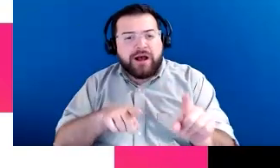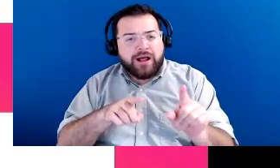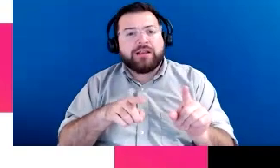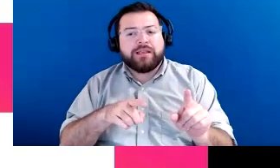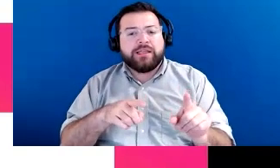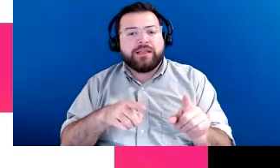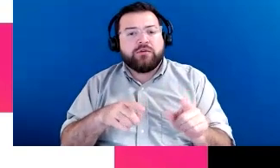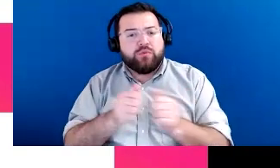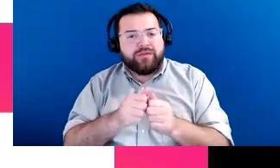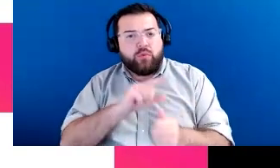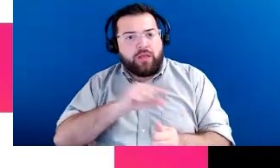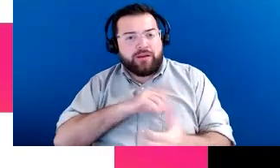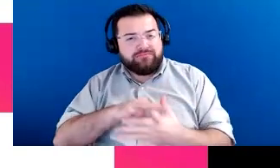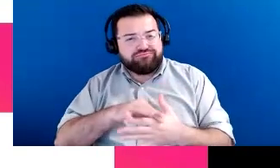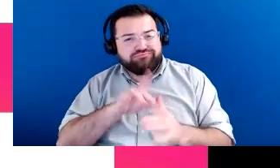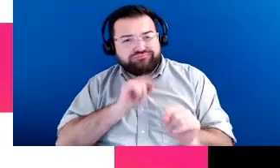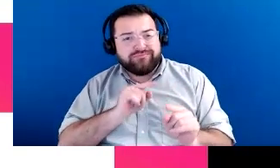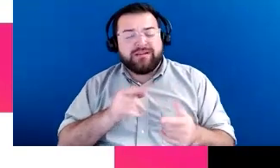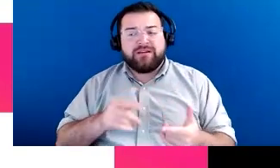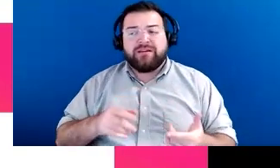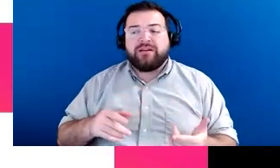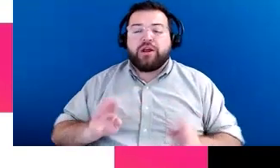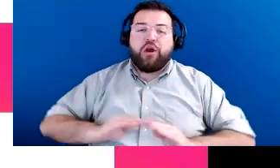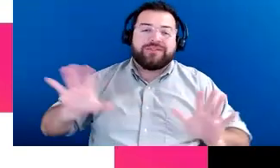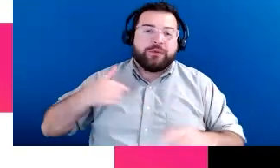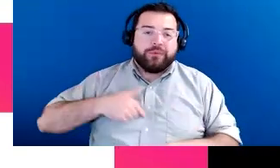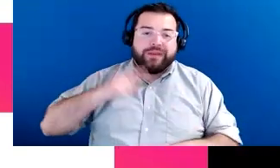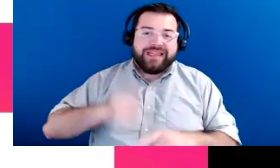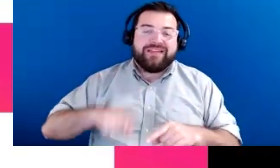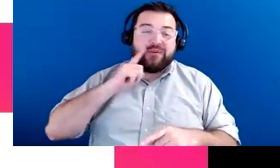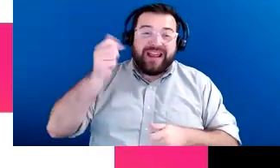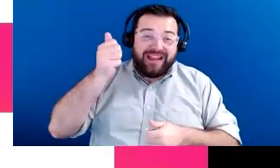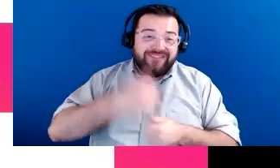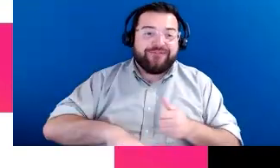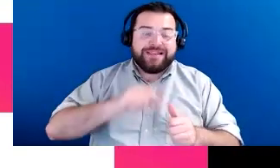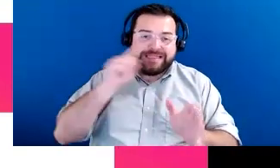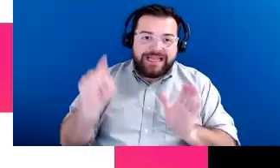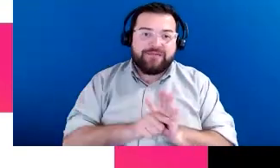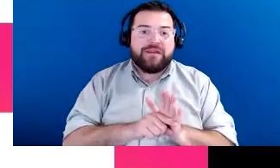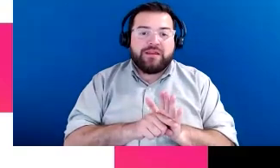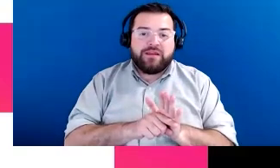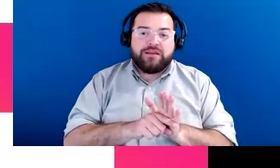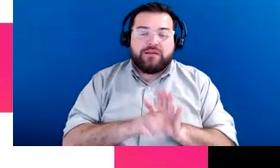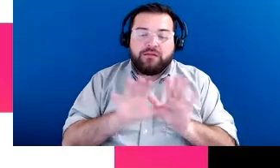And, you know, obviously we can't do that for every single assignment that we assign.